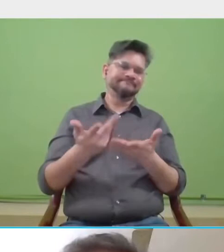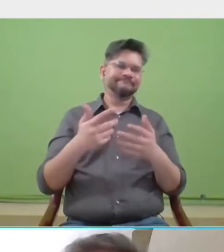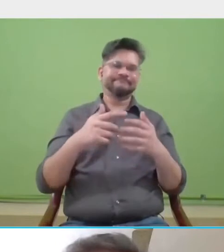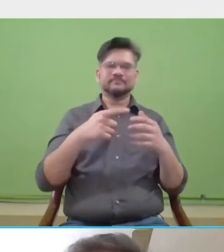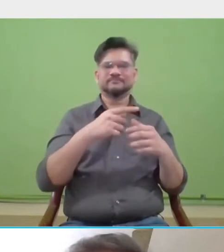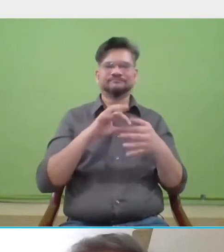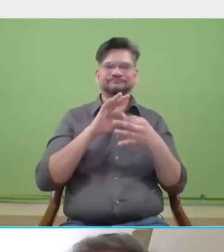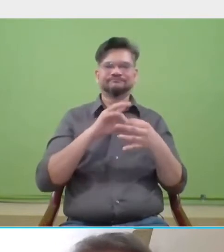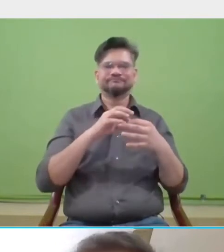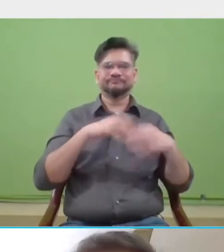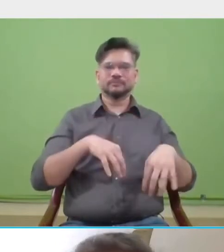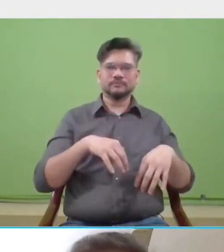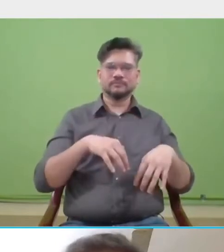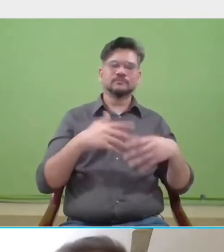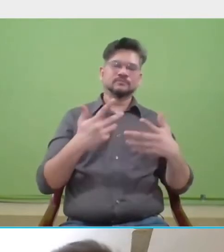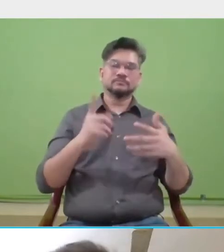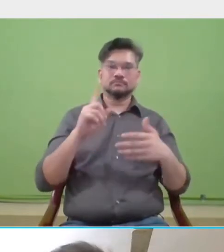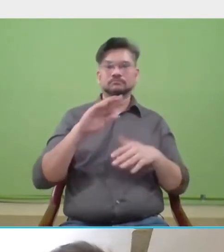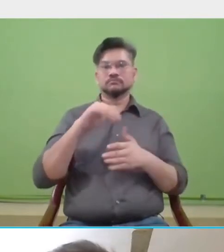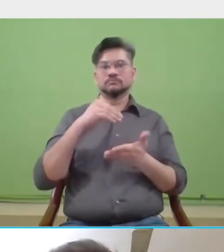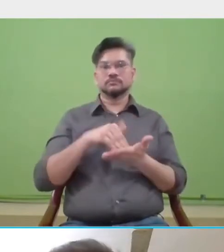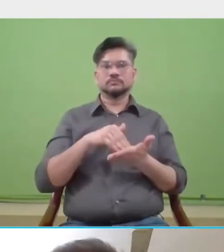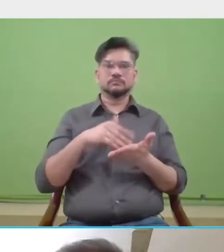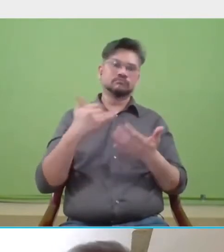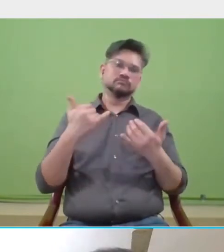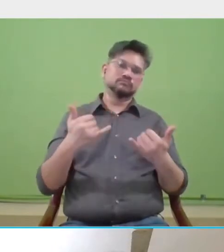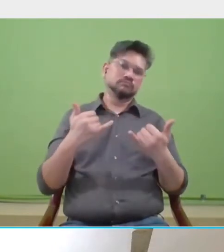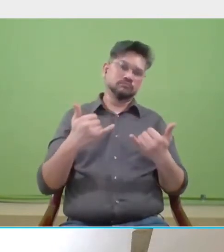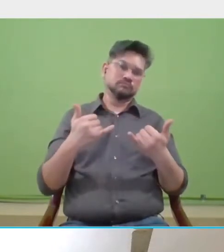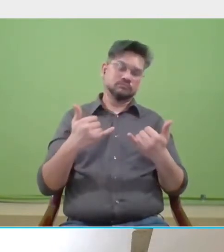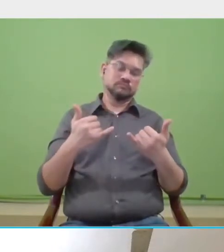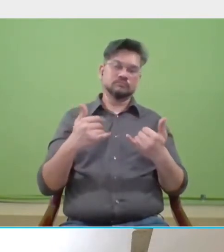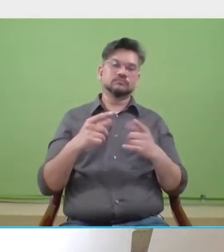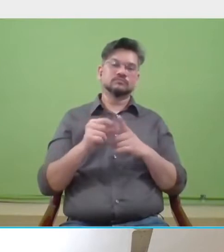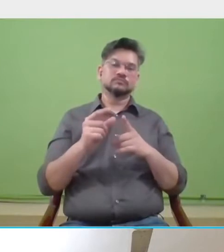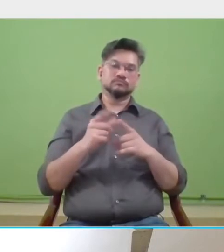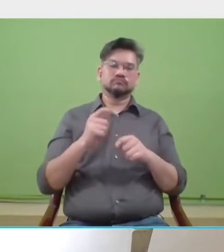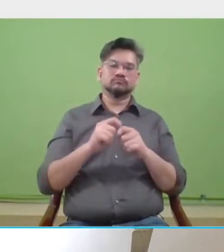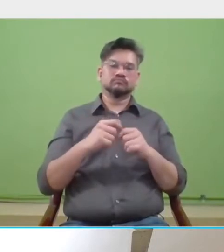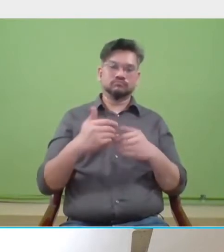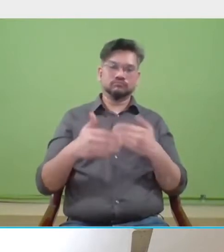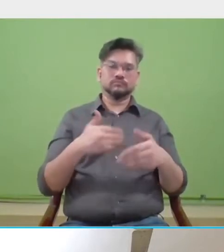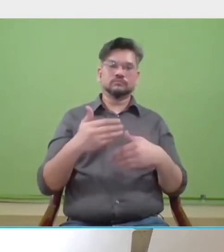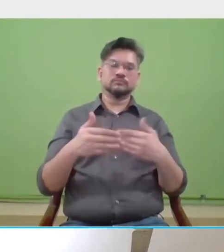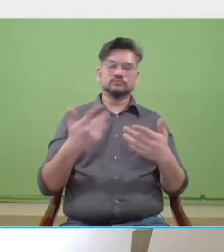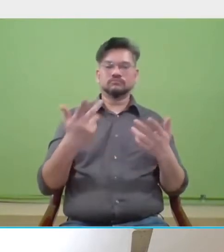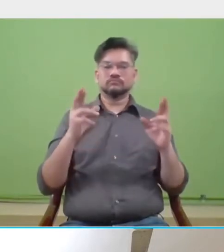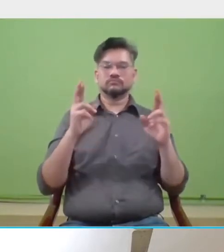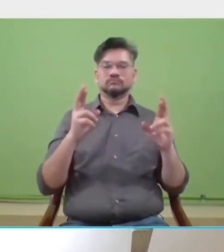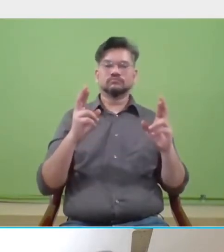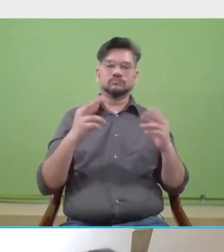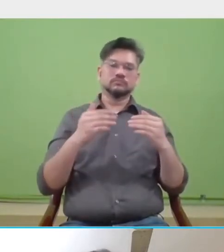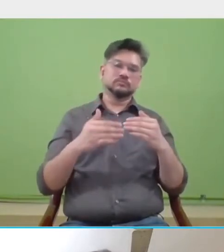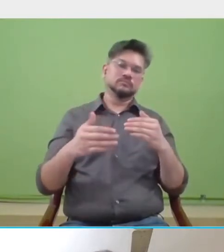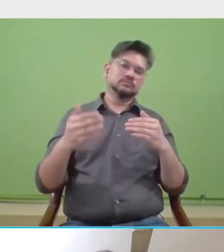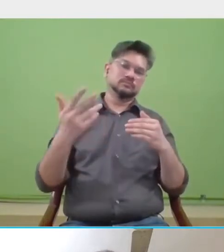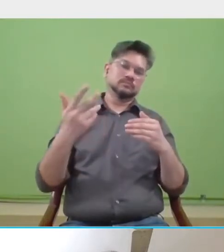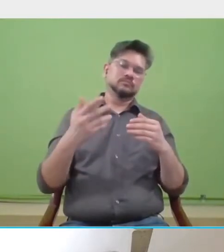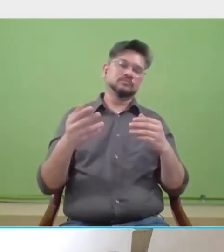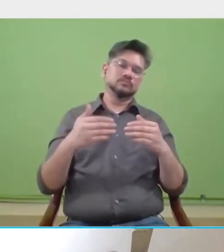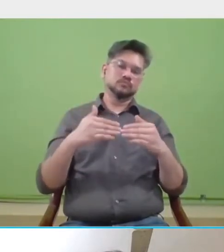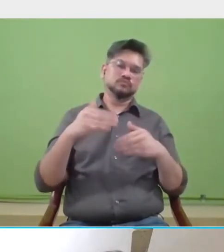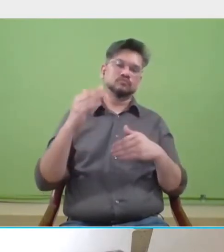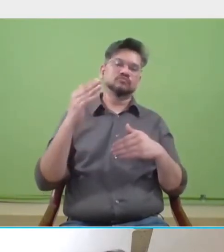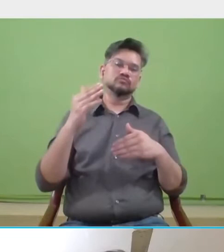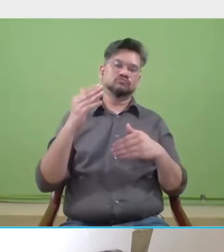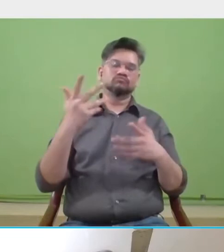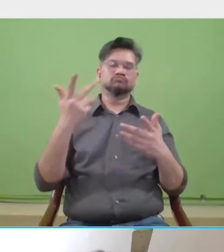But isl rtc is doing work and hopefully there will be more literate deaf students who are not